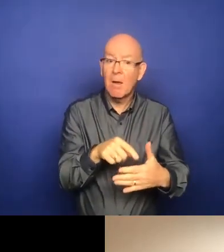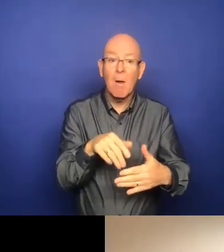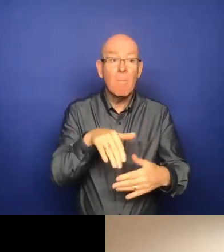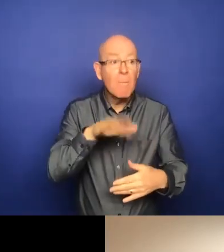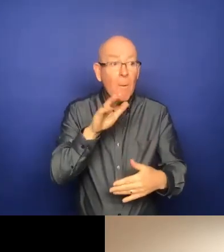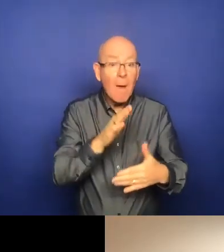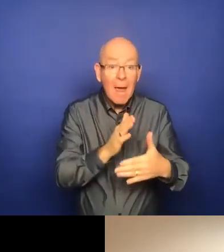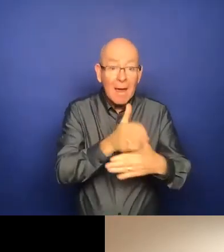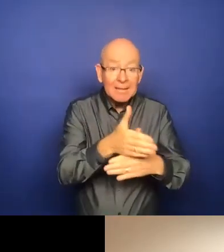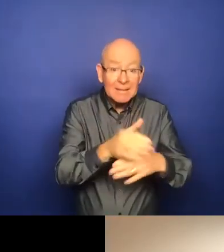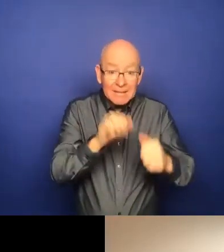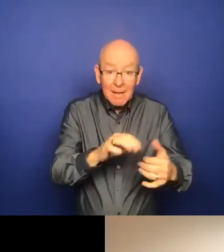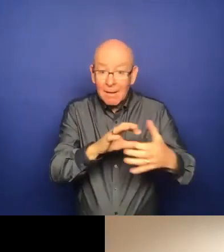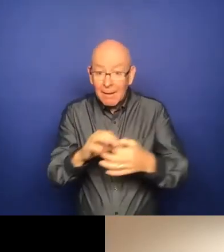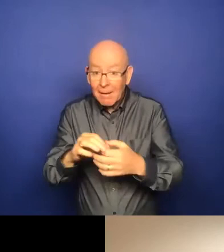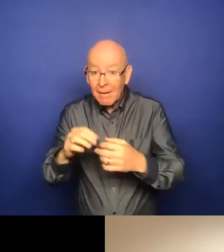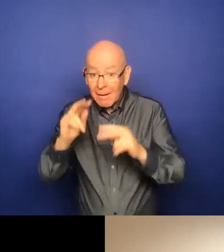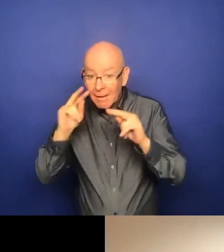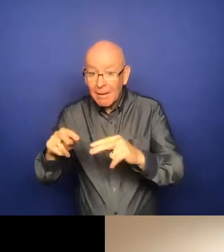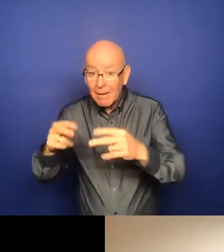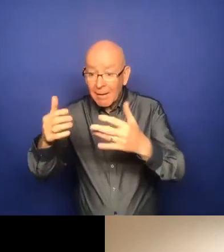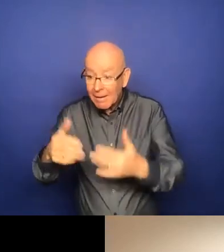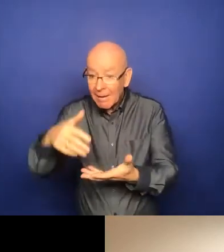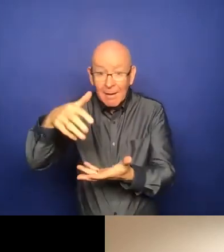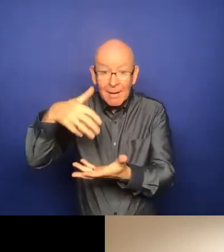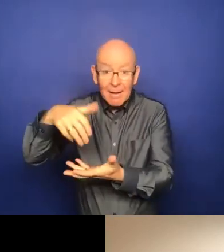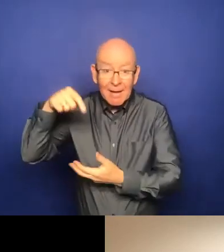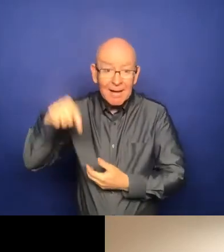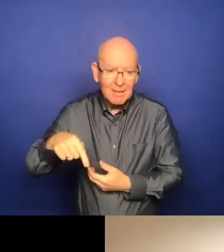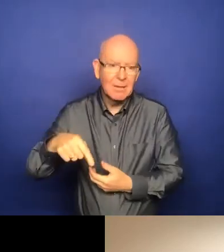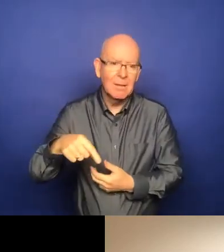people with disabilities will get involved. My second thing is to